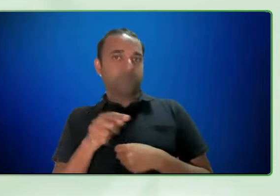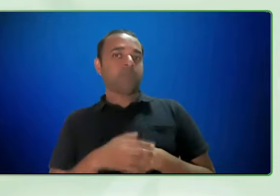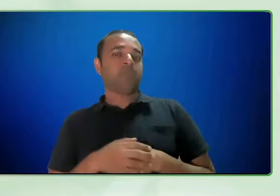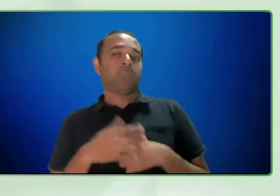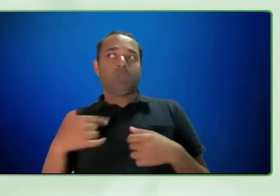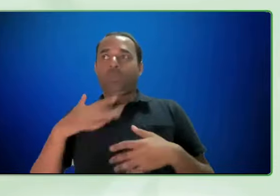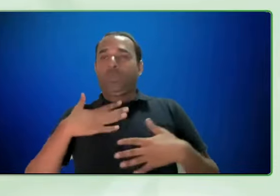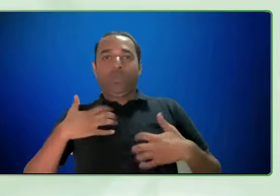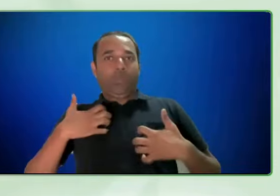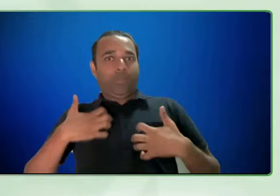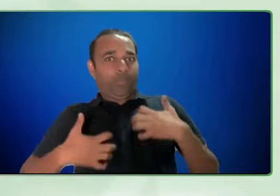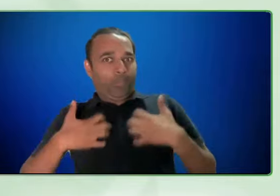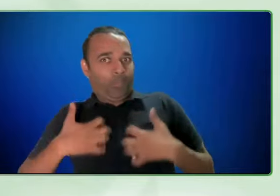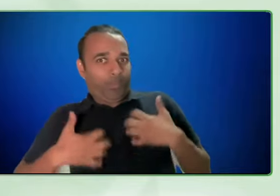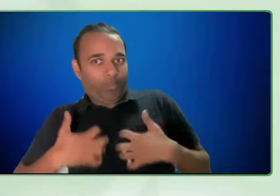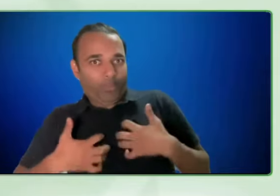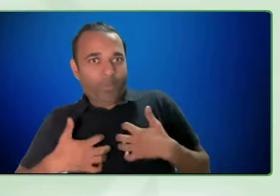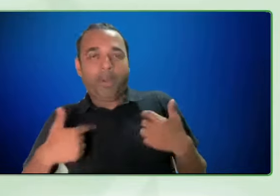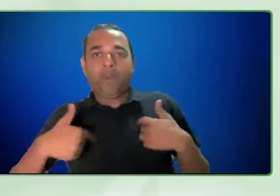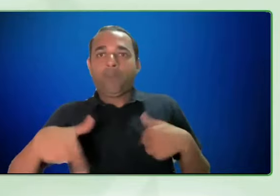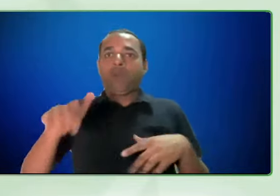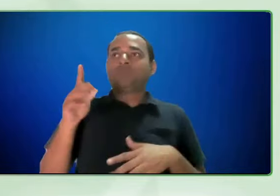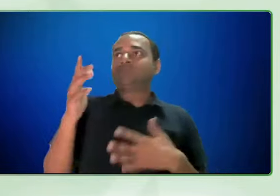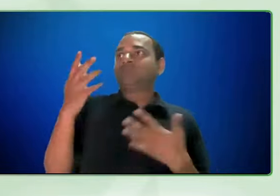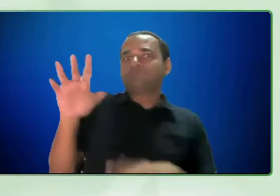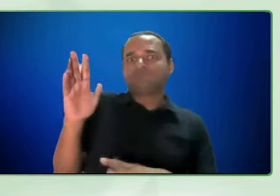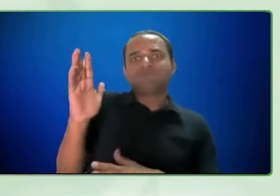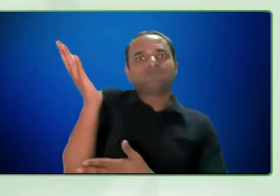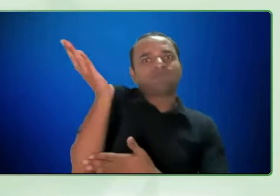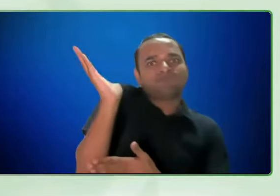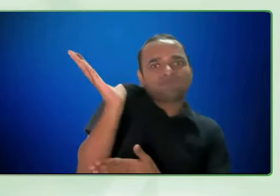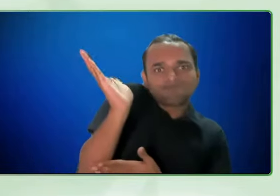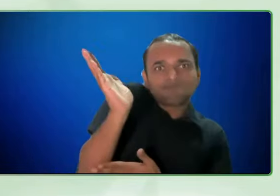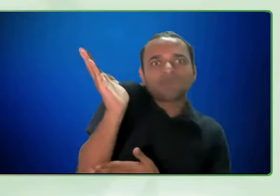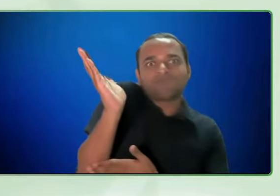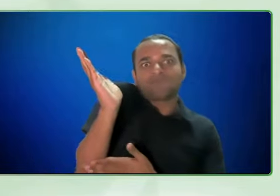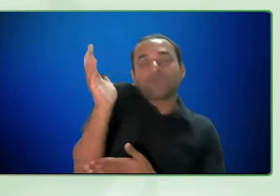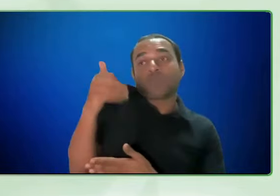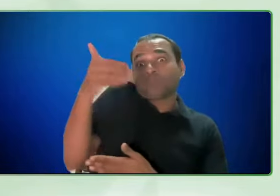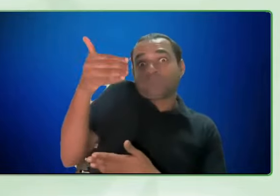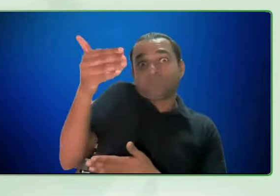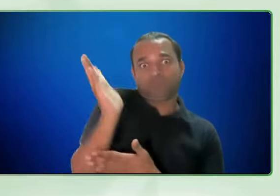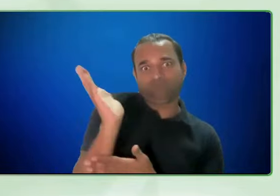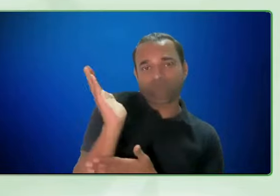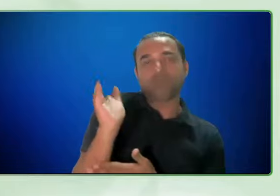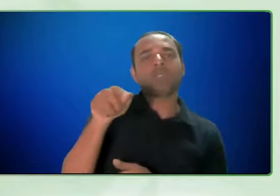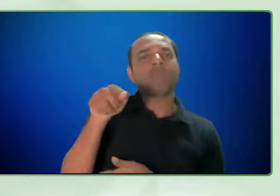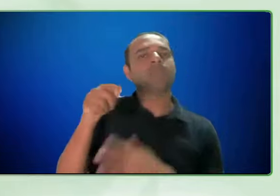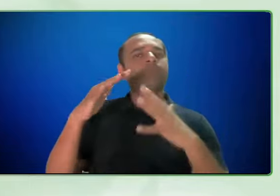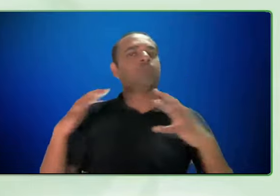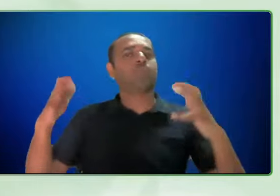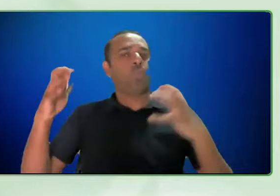and they all say - I was saying next year 50% of this should be the Zero Project India. And